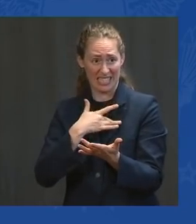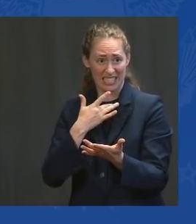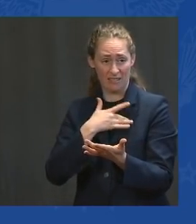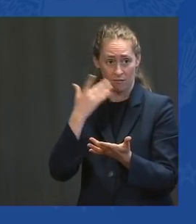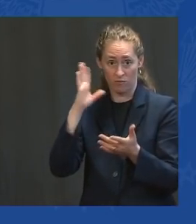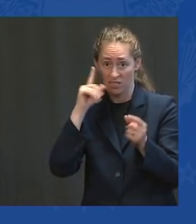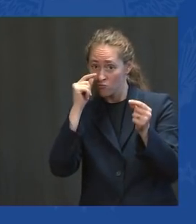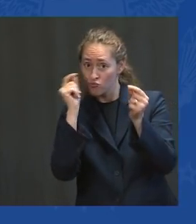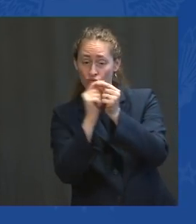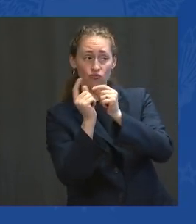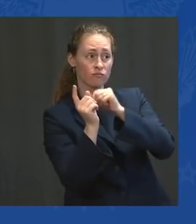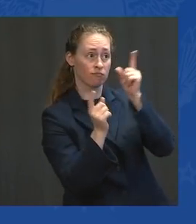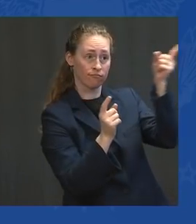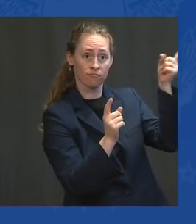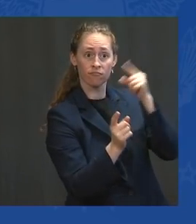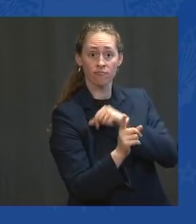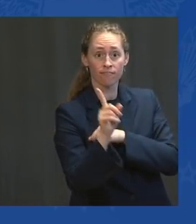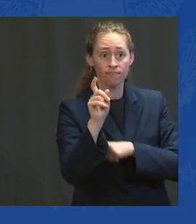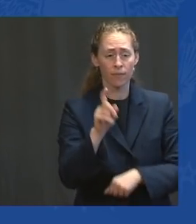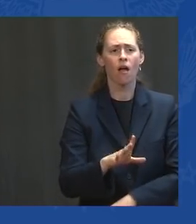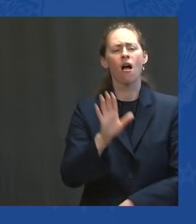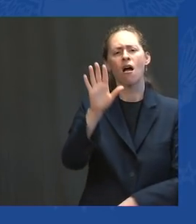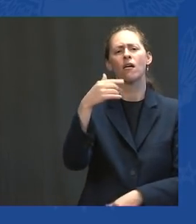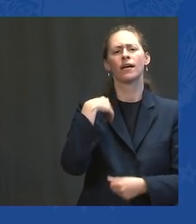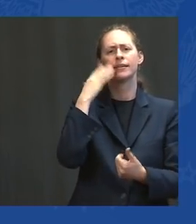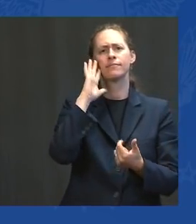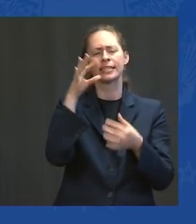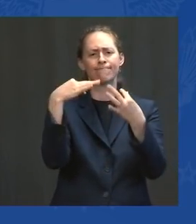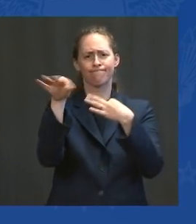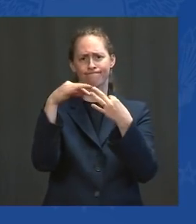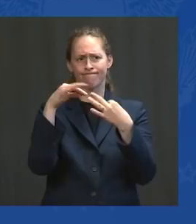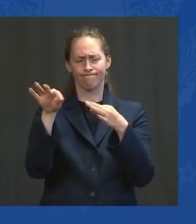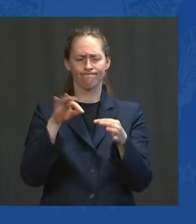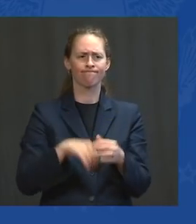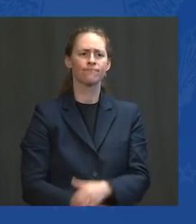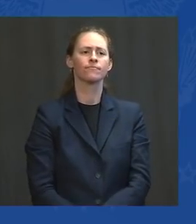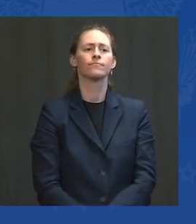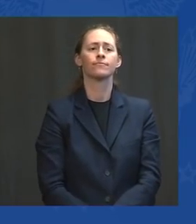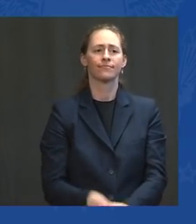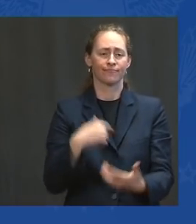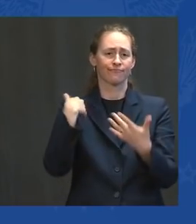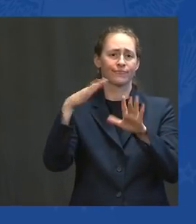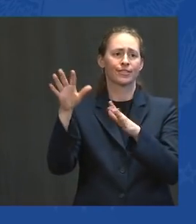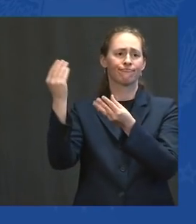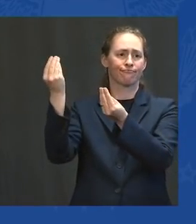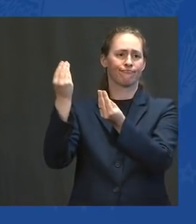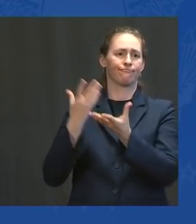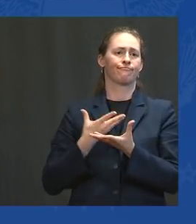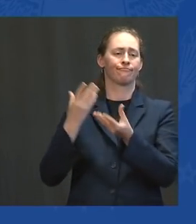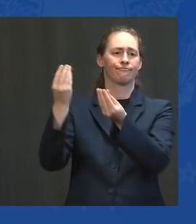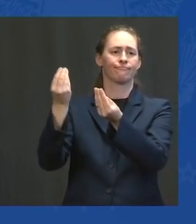The President: I can tell you a couple things: I received an update from our national security team this morning.